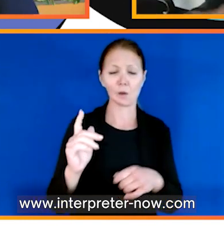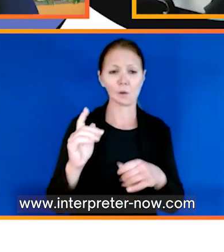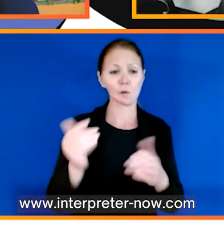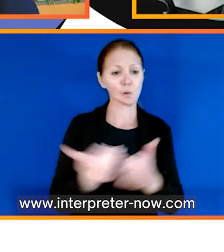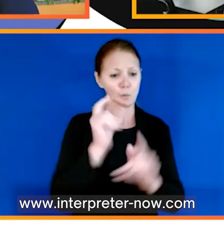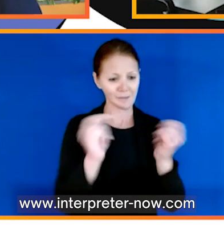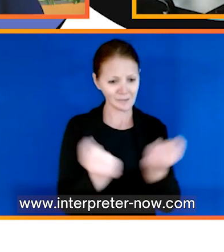formed.